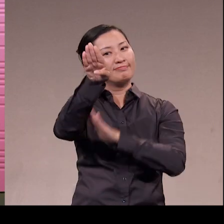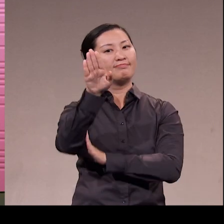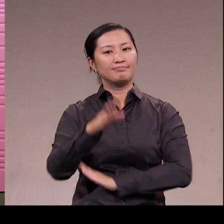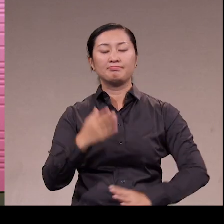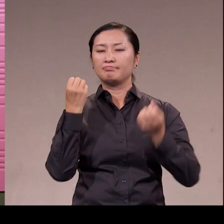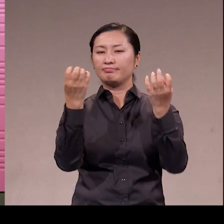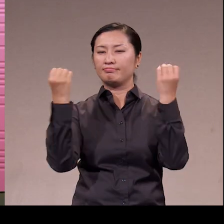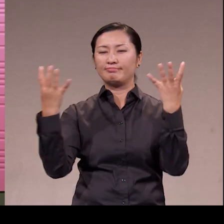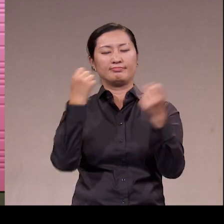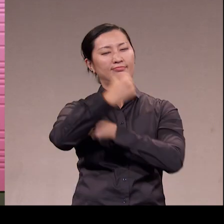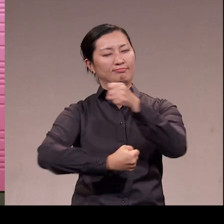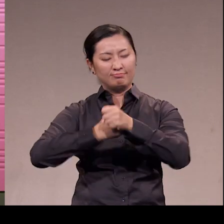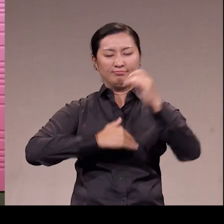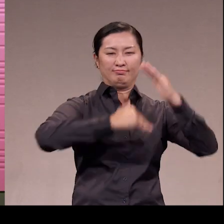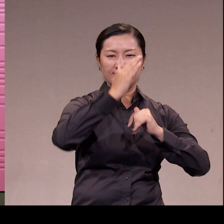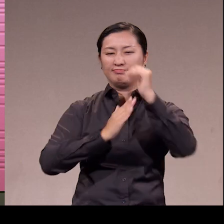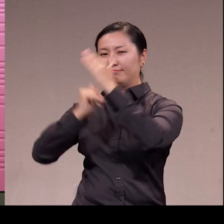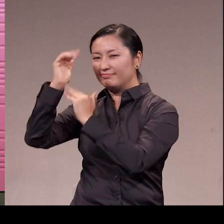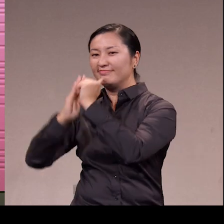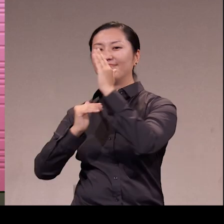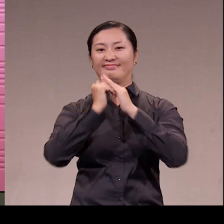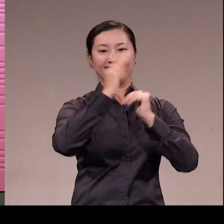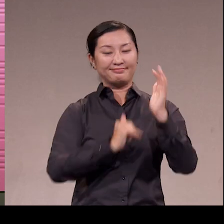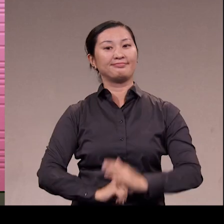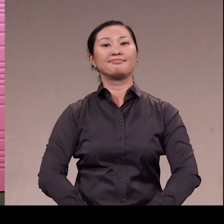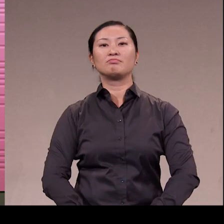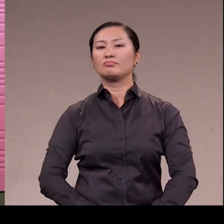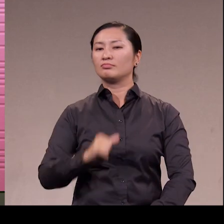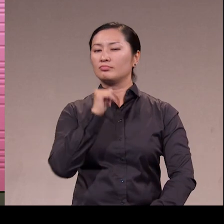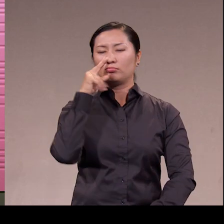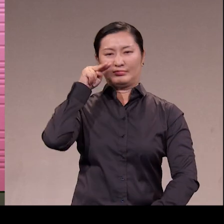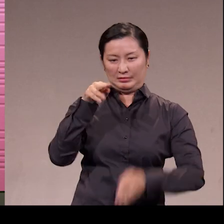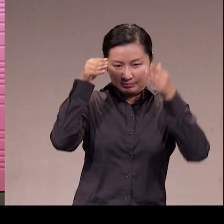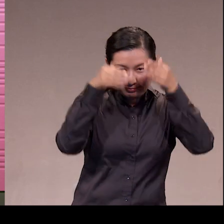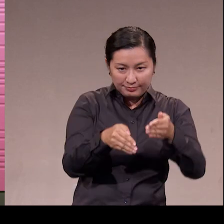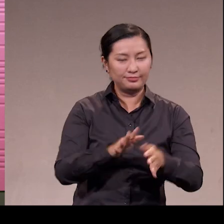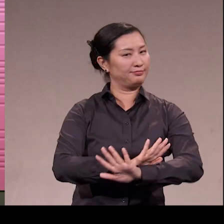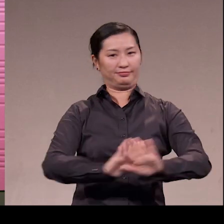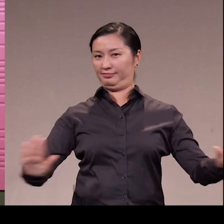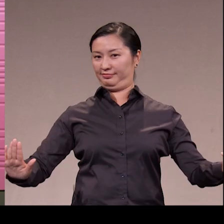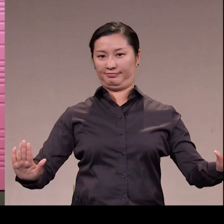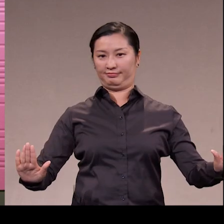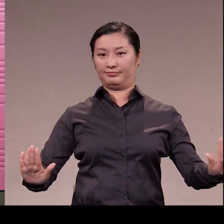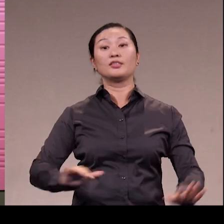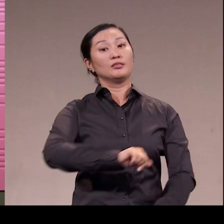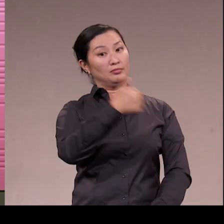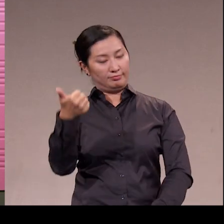I won't be singing this year but someone else who sings much better, will be singing.